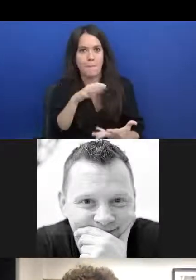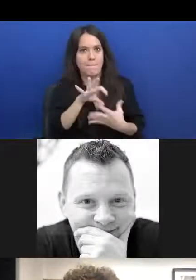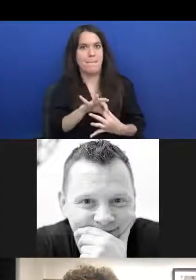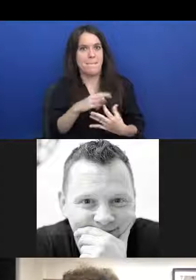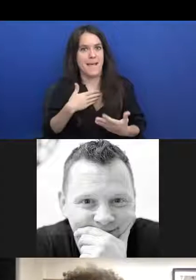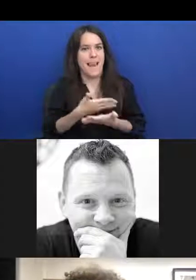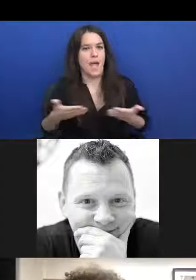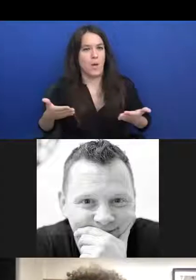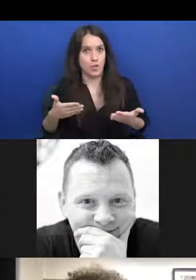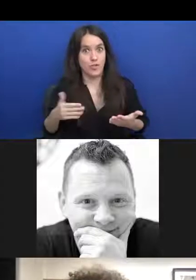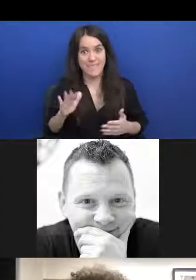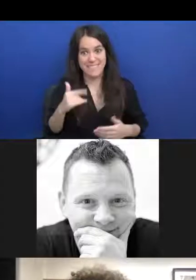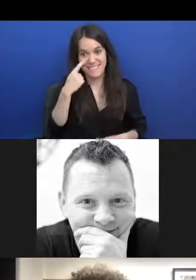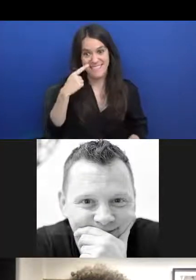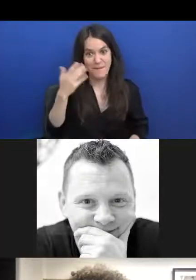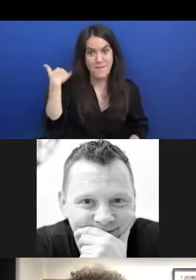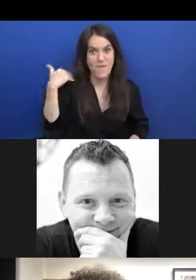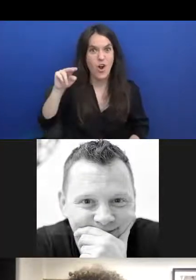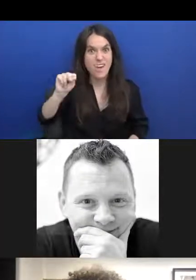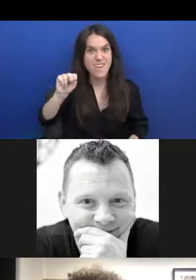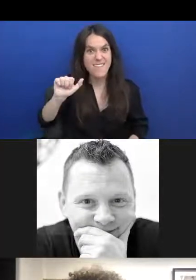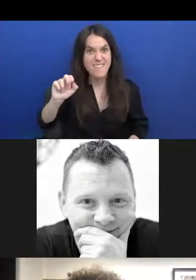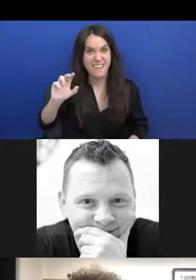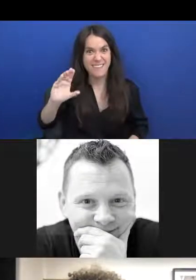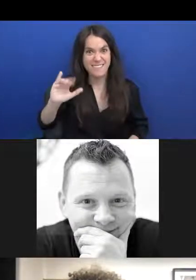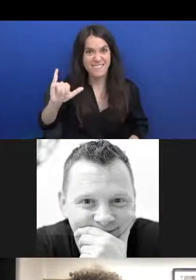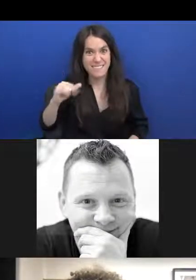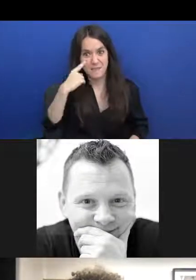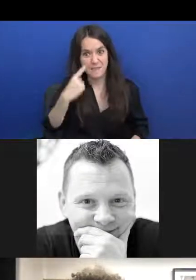Nancy's who you just heard from before and as she identified herself as a Mawng speaker in the video